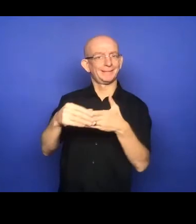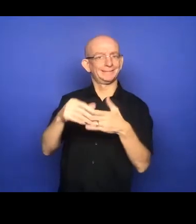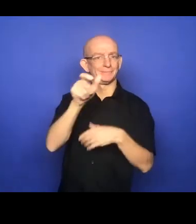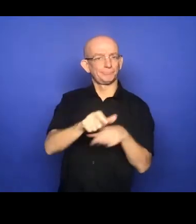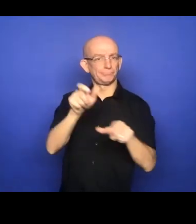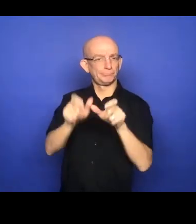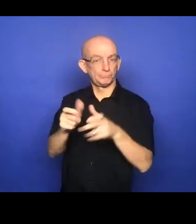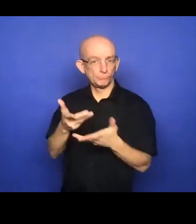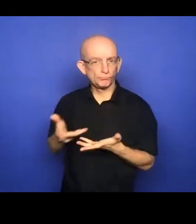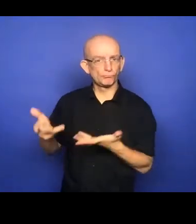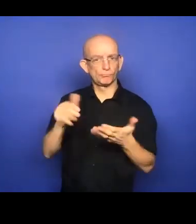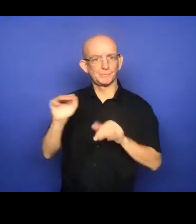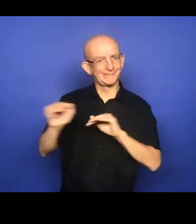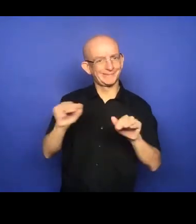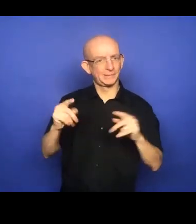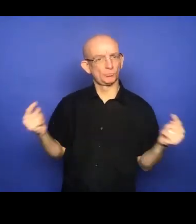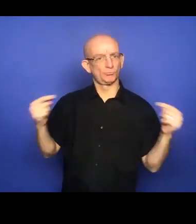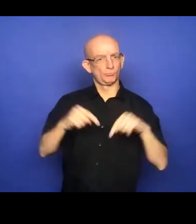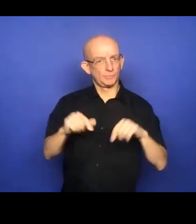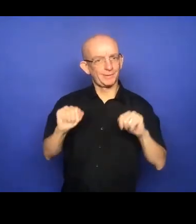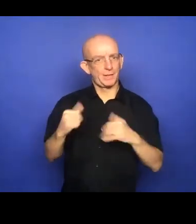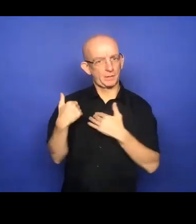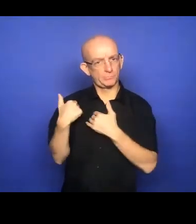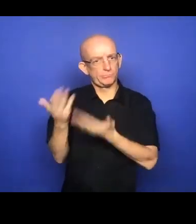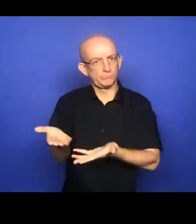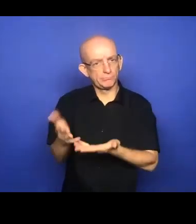data. By these empowerment processes, both for statistics officers